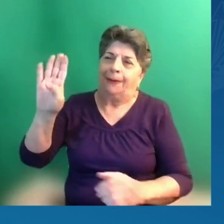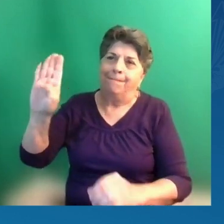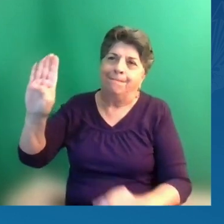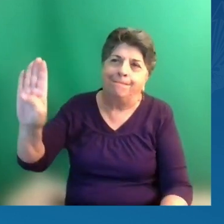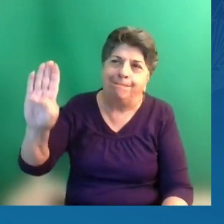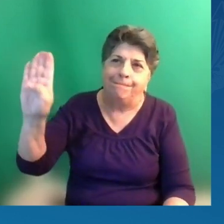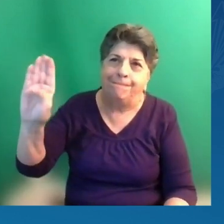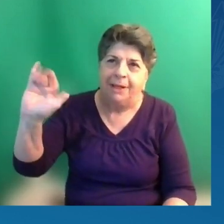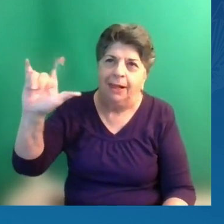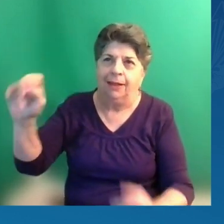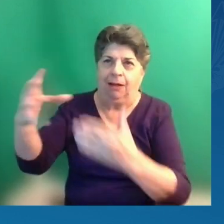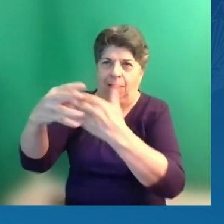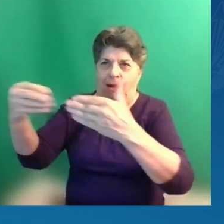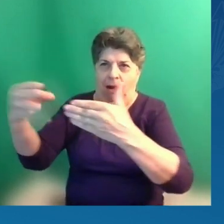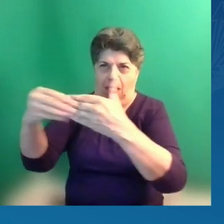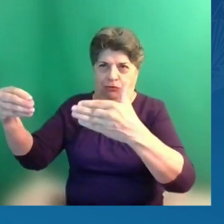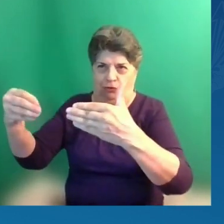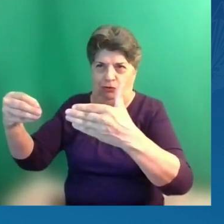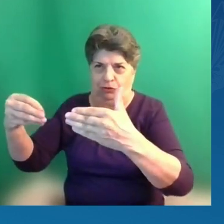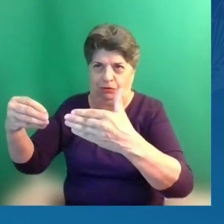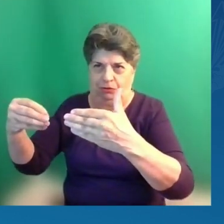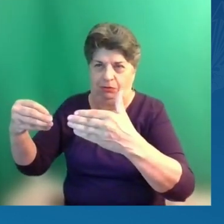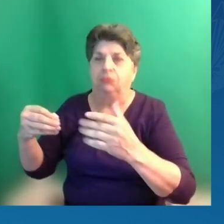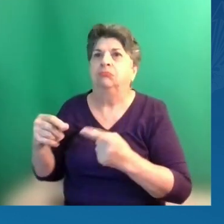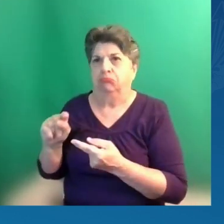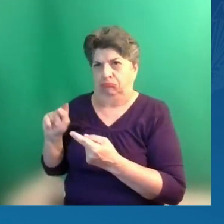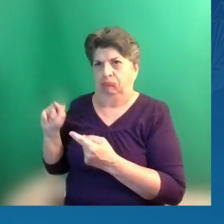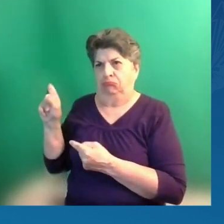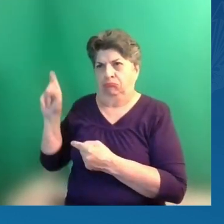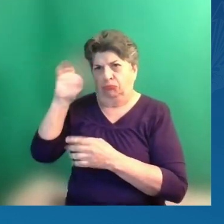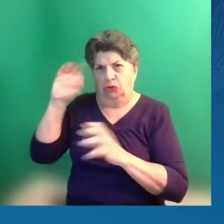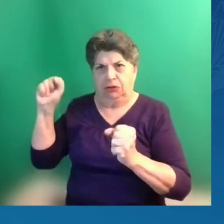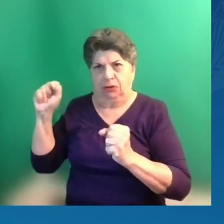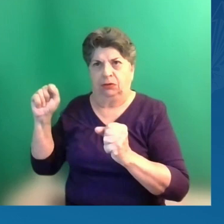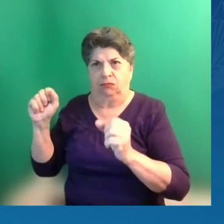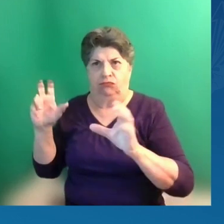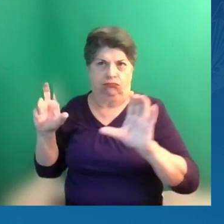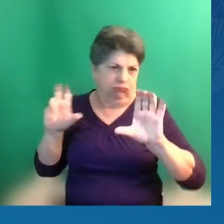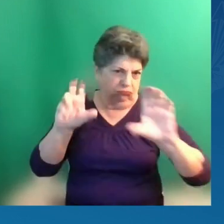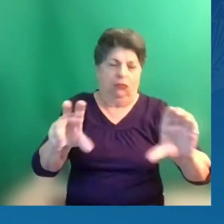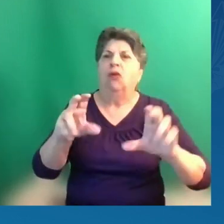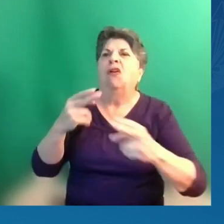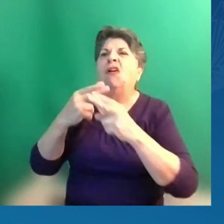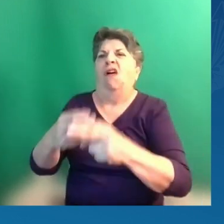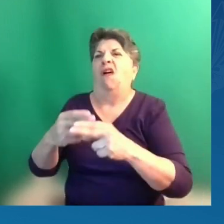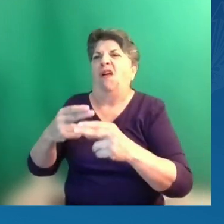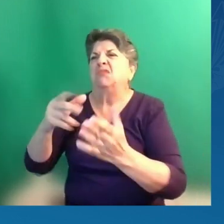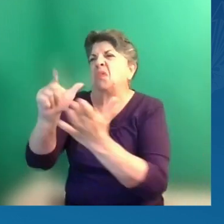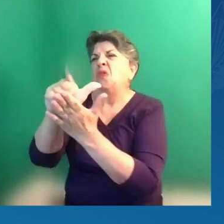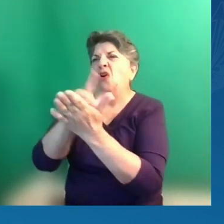to put us on a path to remove every lead pipe in our country within the next 10 years